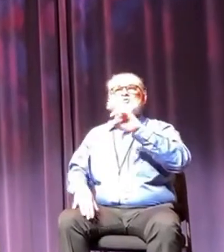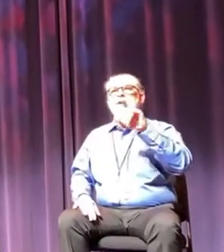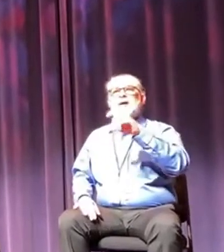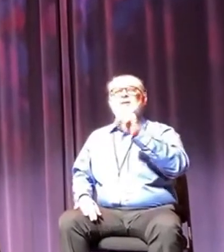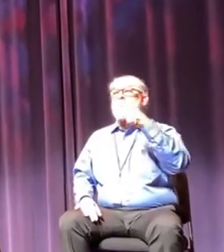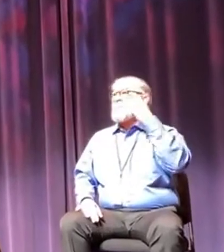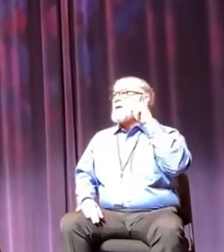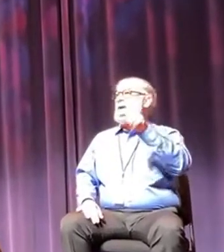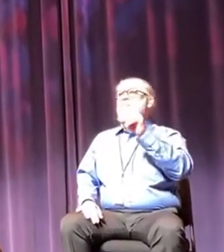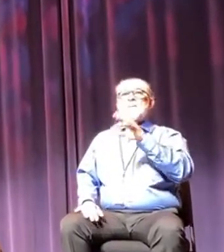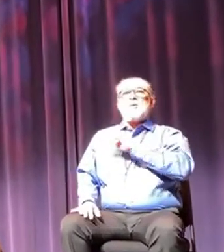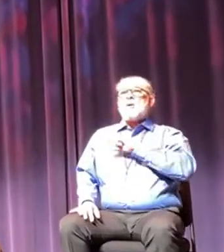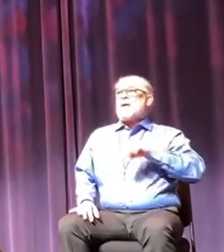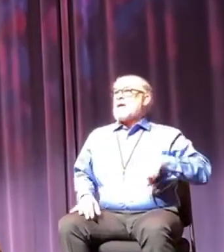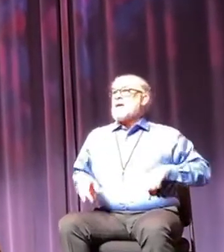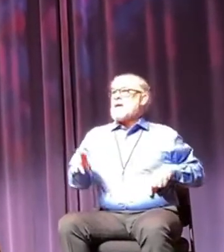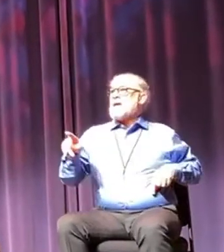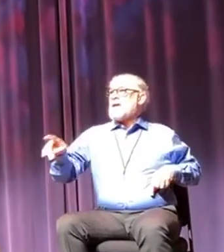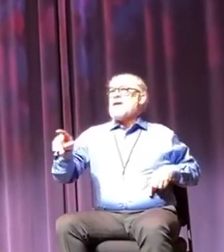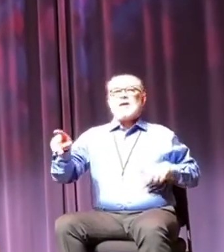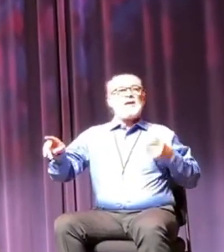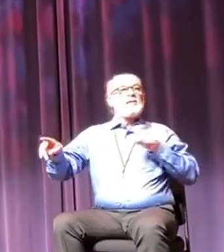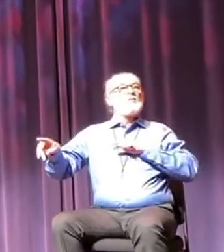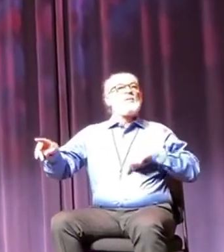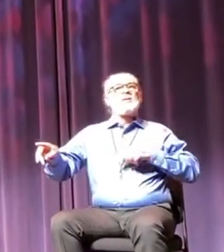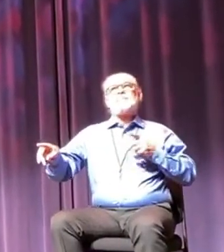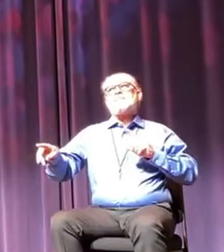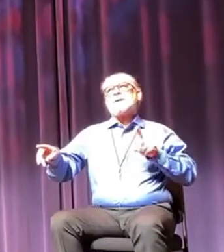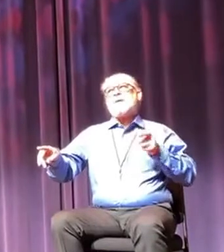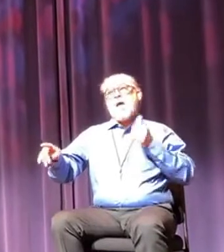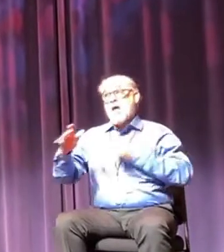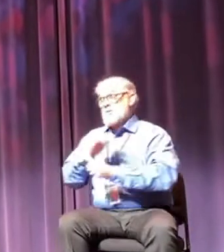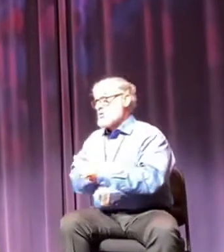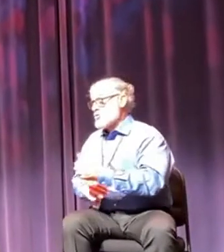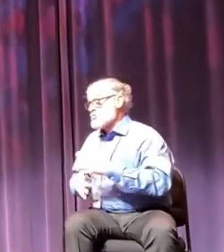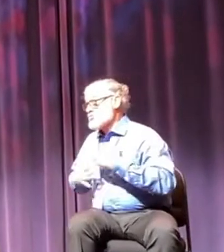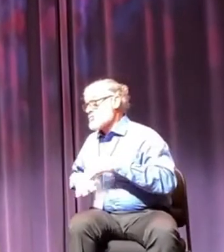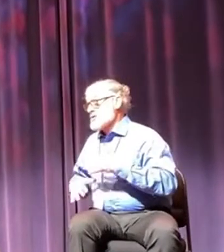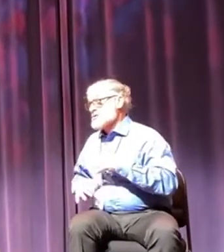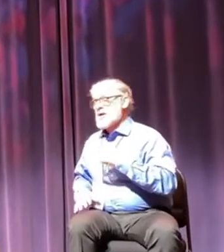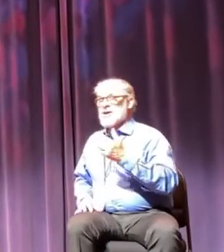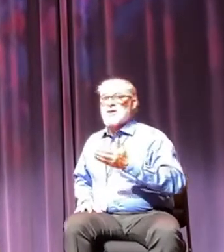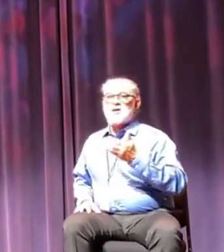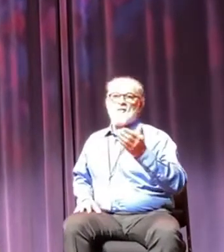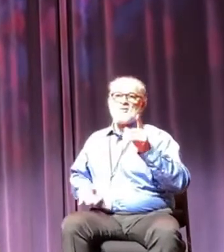They'll think him a queen but under the dress, he opts for star shine.